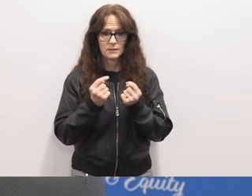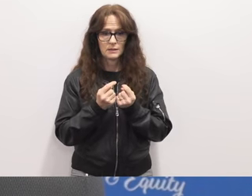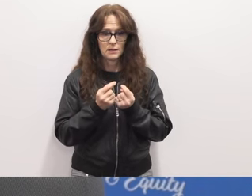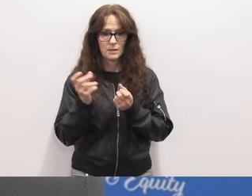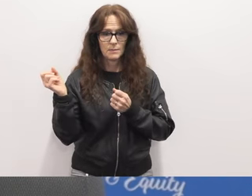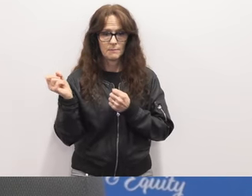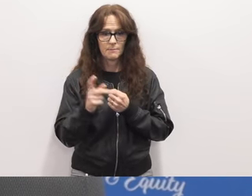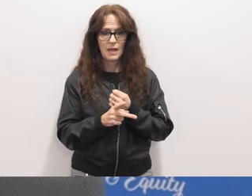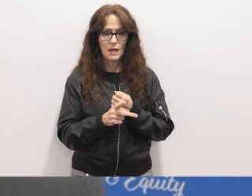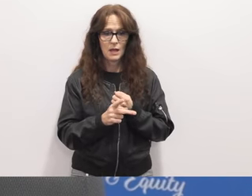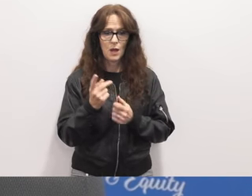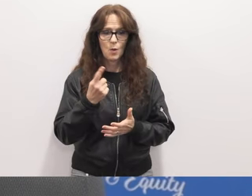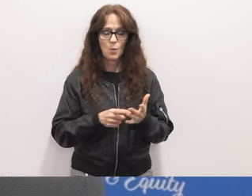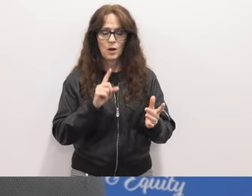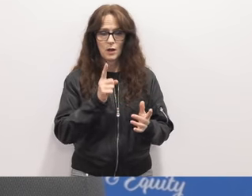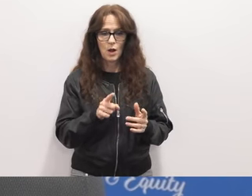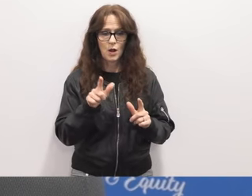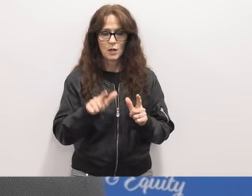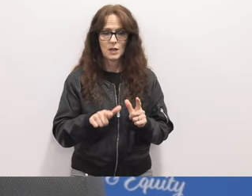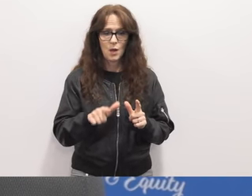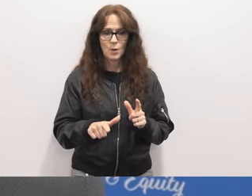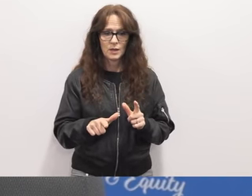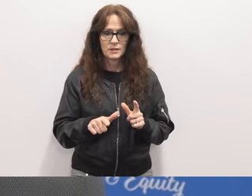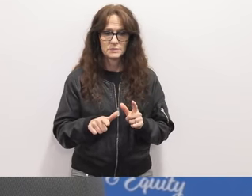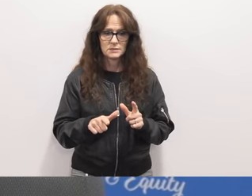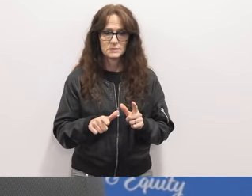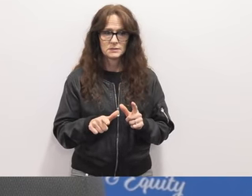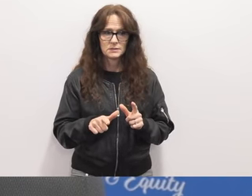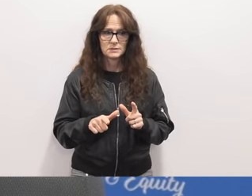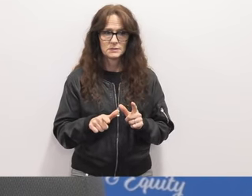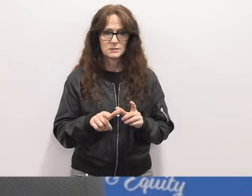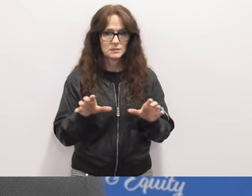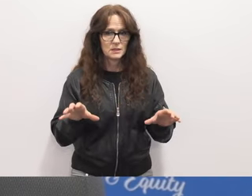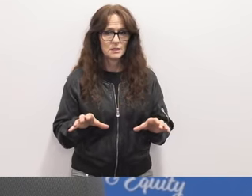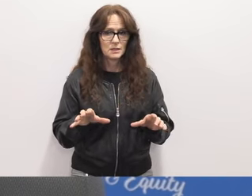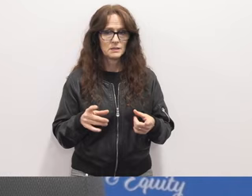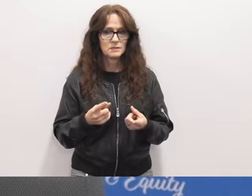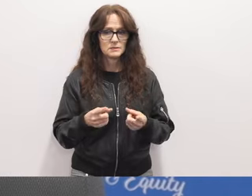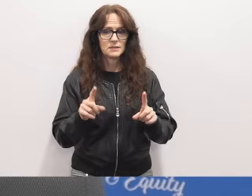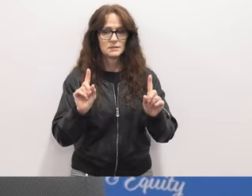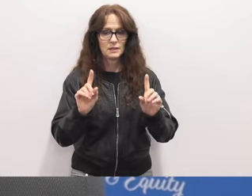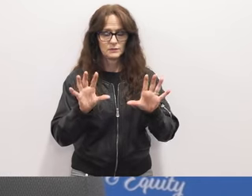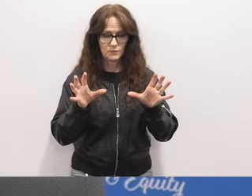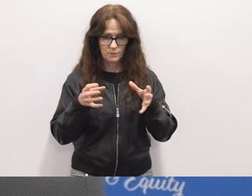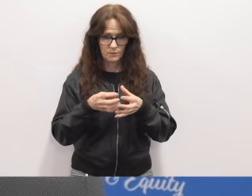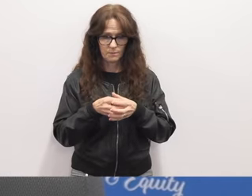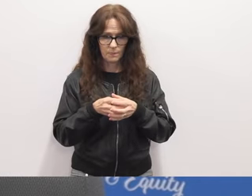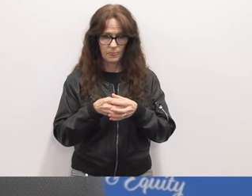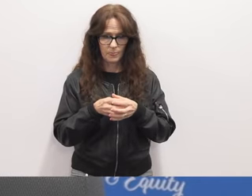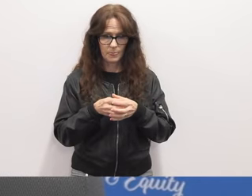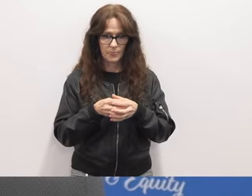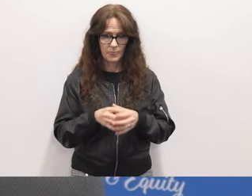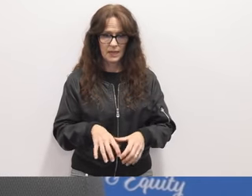okay, what are our lowest performing in terms of this, and then it's gonna take more than just a,